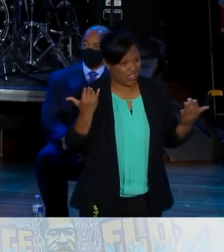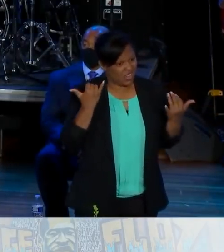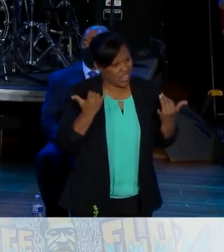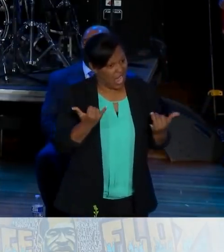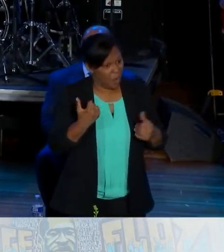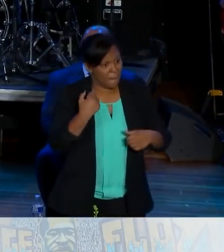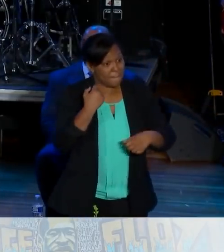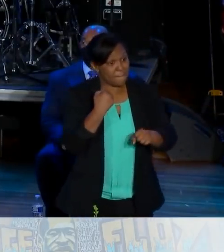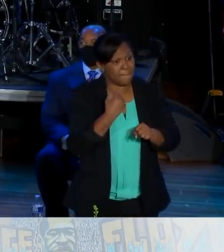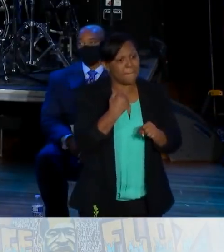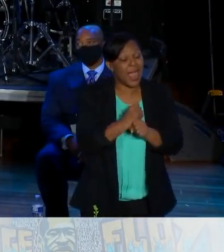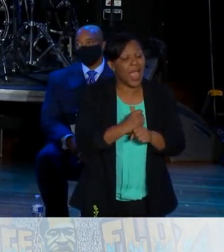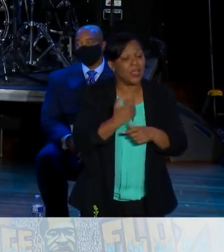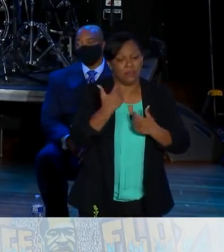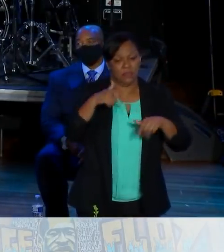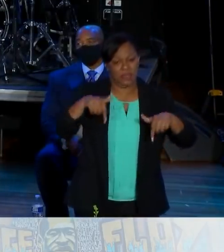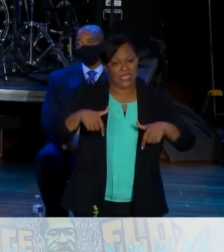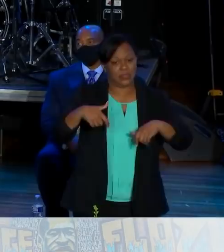WE'RE GOING TO MAKE AMERICA